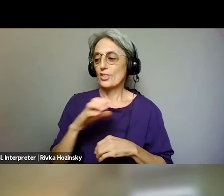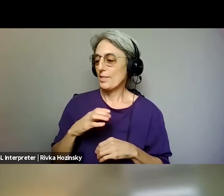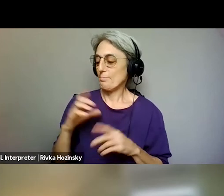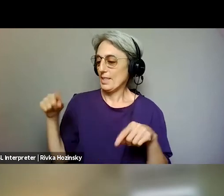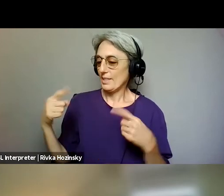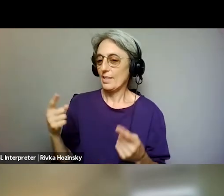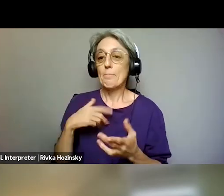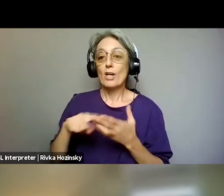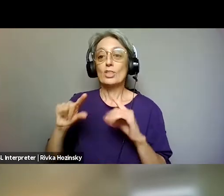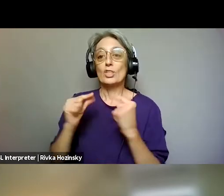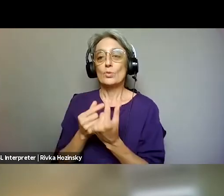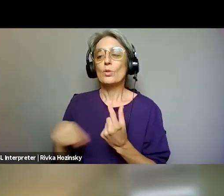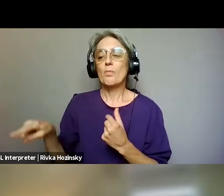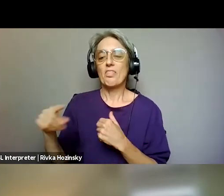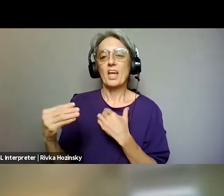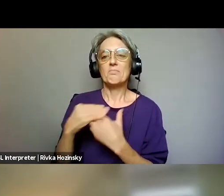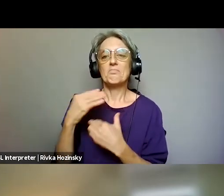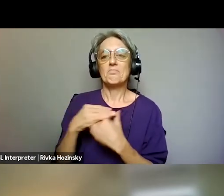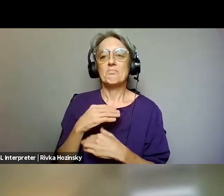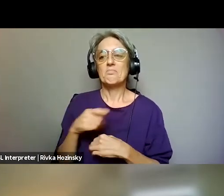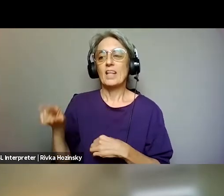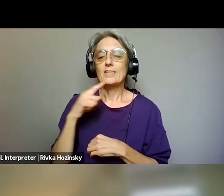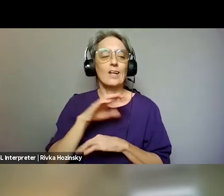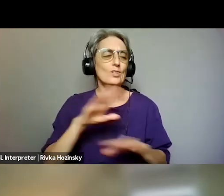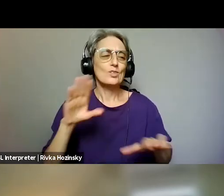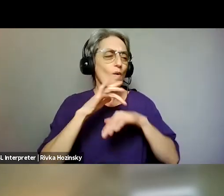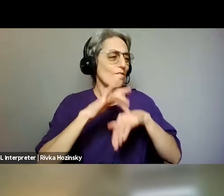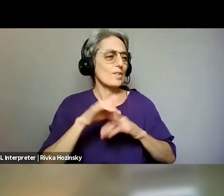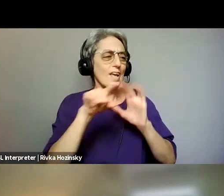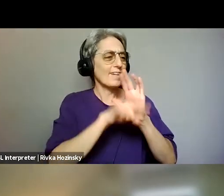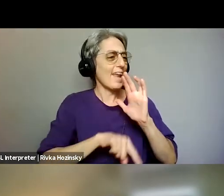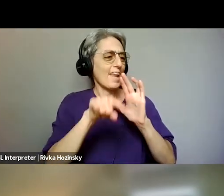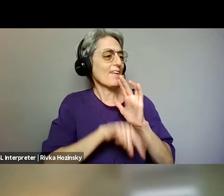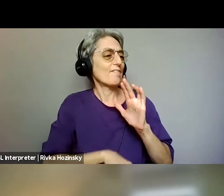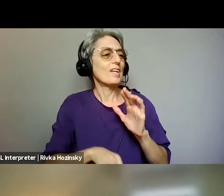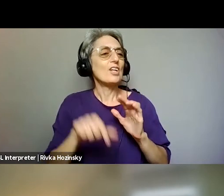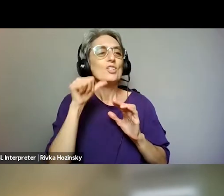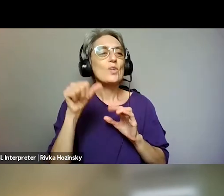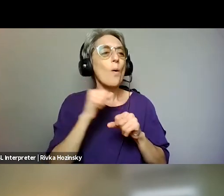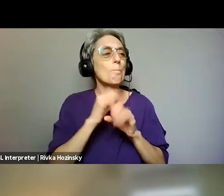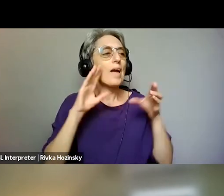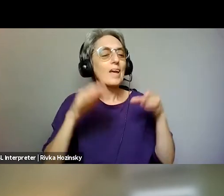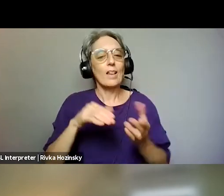group is don't focus on the negative, don't medicalize this more than it needs to be. And I